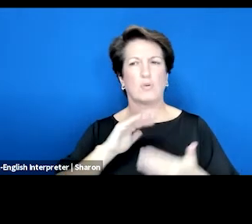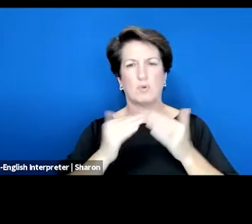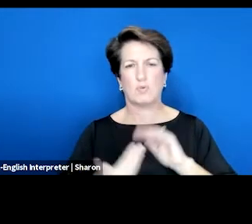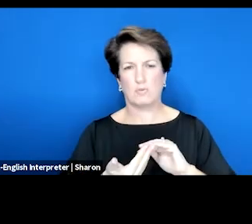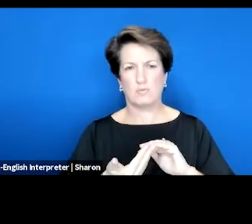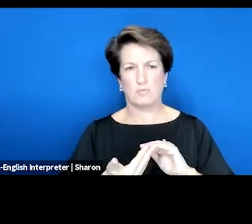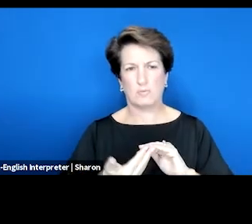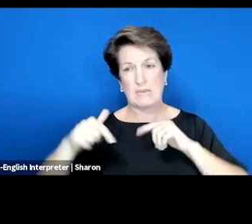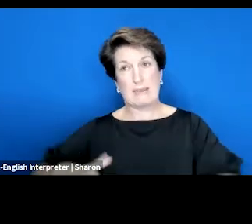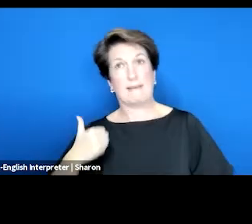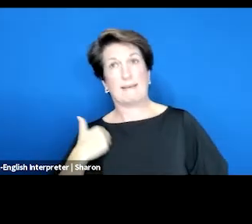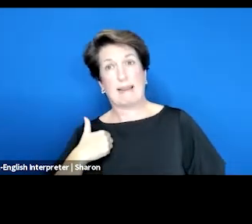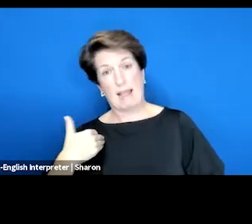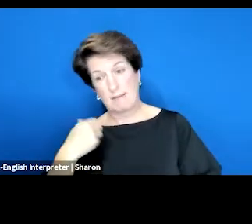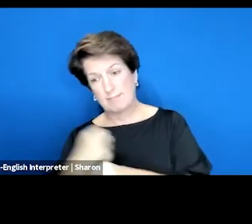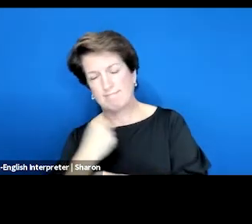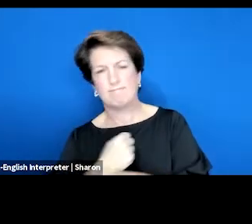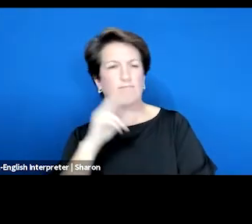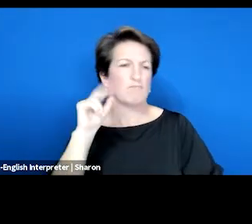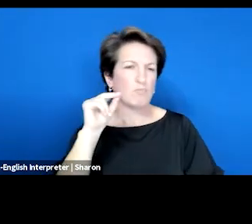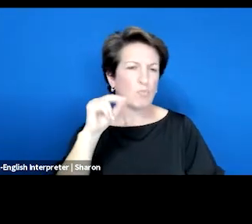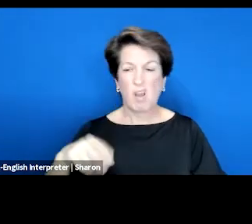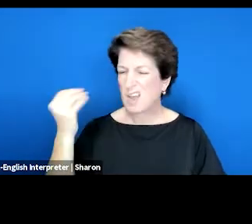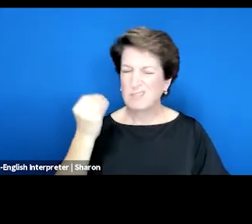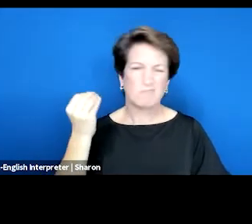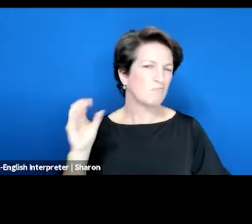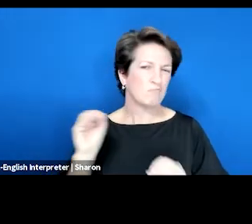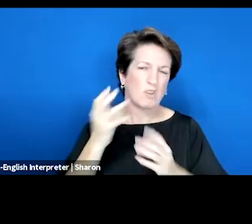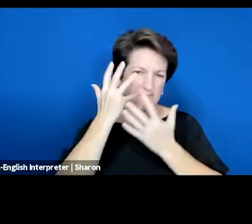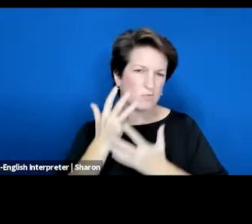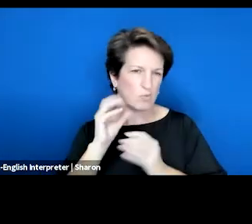data, so places like the UK in fact have been collecting data about the impact of COVID 19 on disabled people, a very shocking statistic that they collected last year between